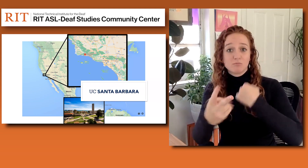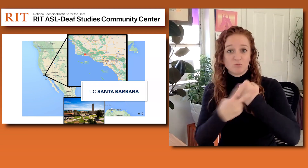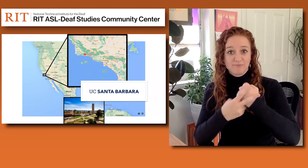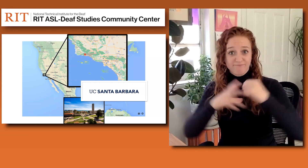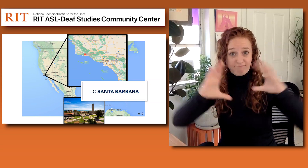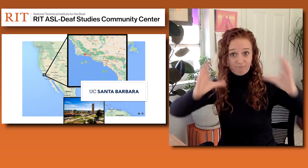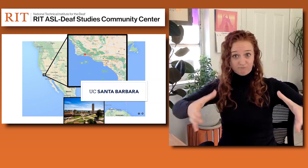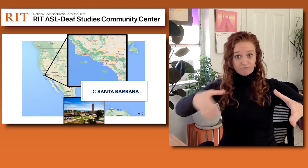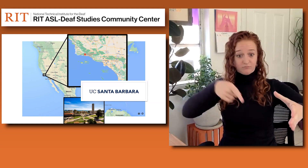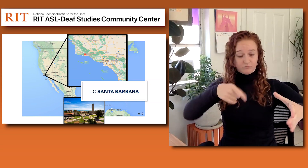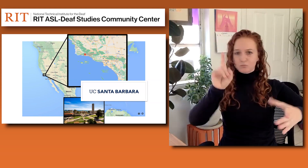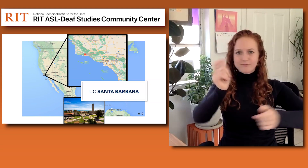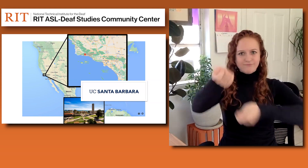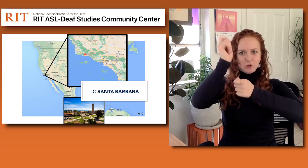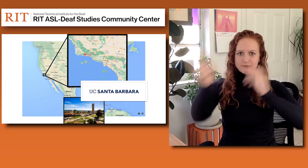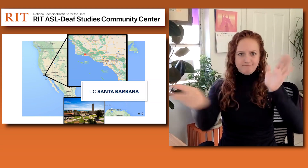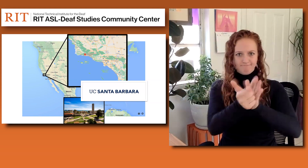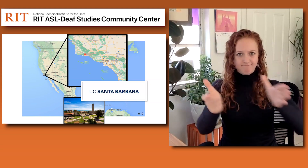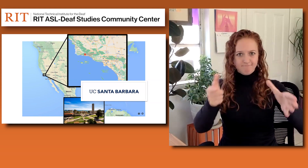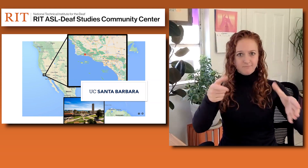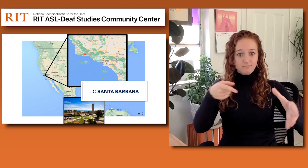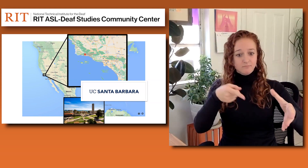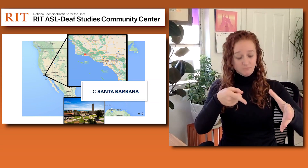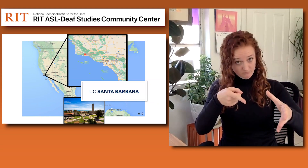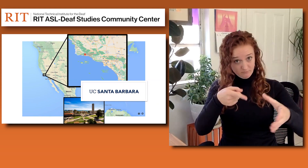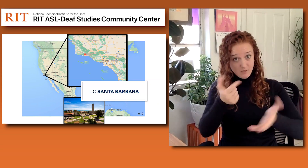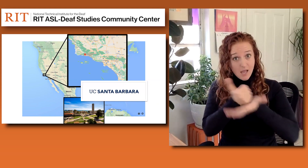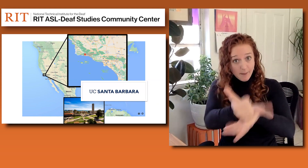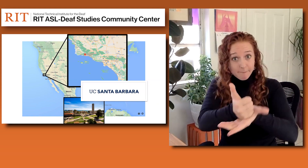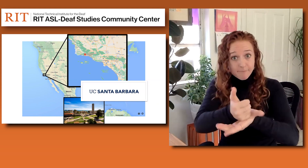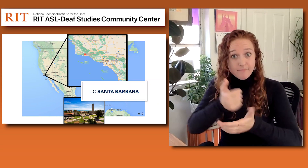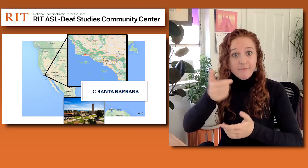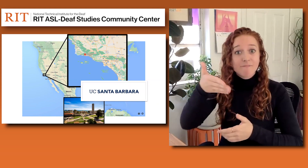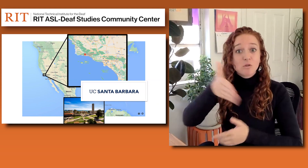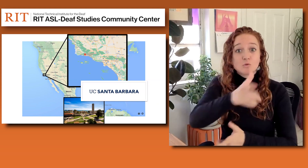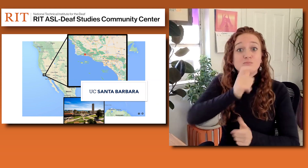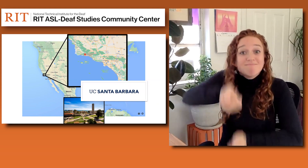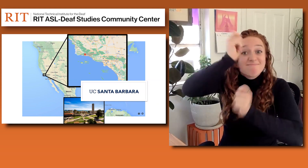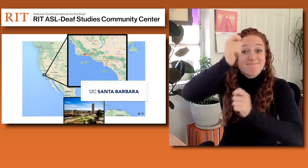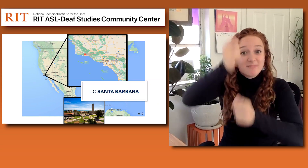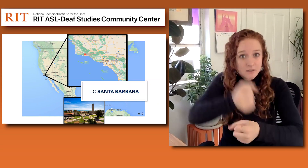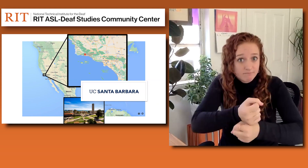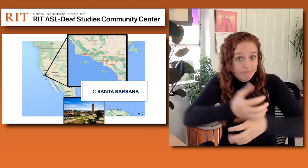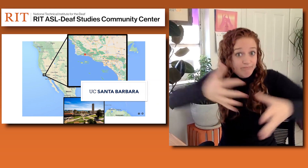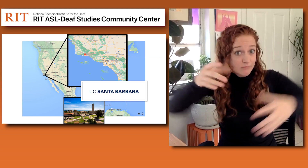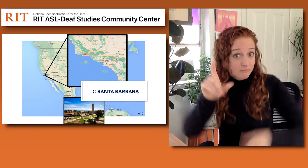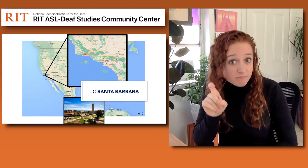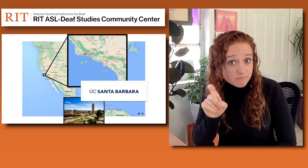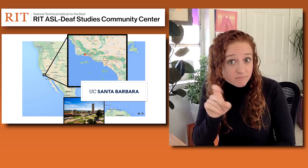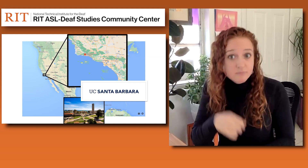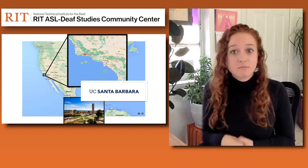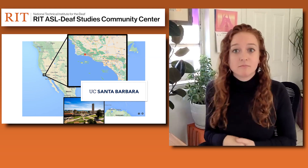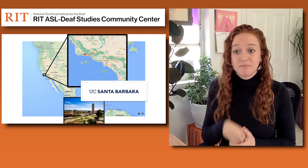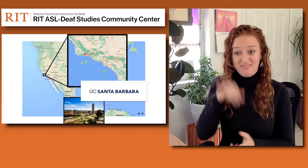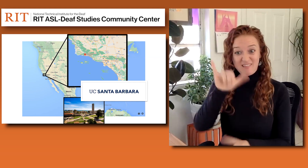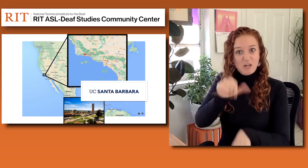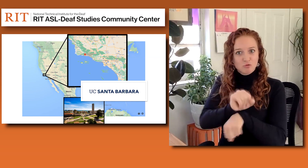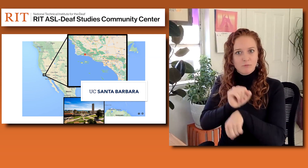in marine preserves where fishing is not allowed. Is that helping? Does fishing help the proliferation